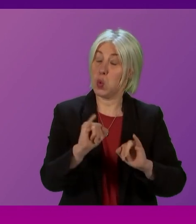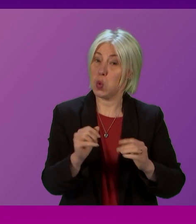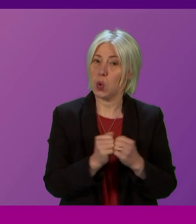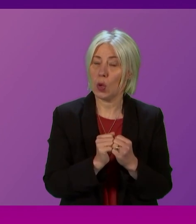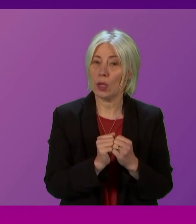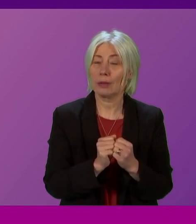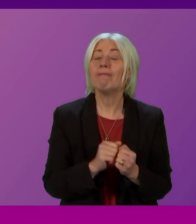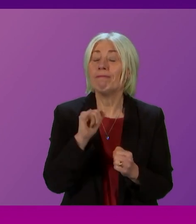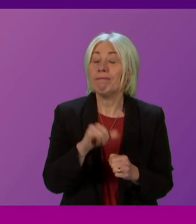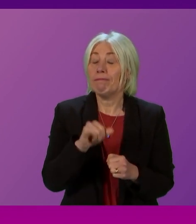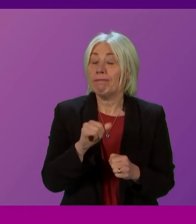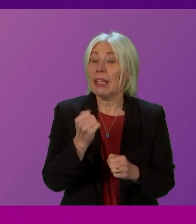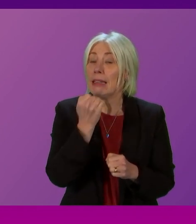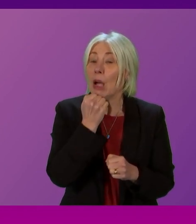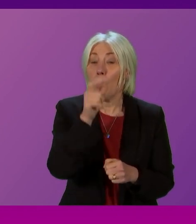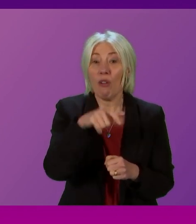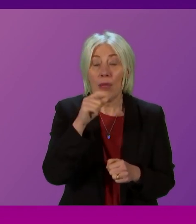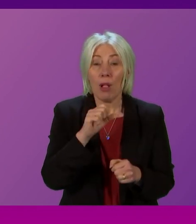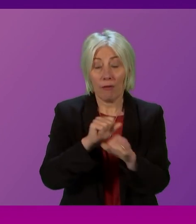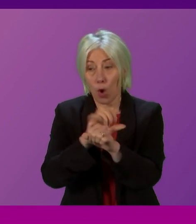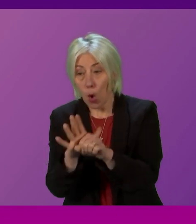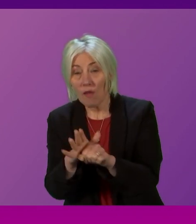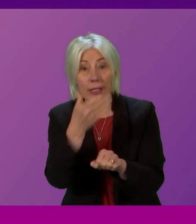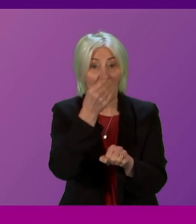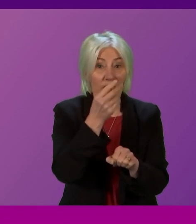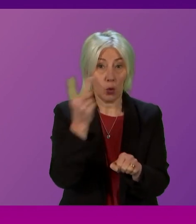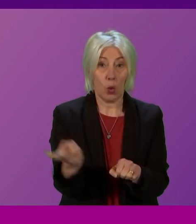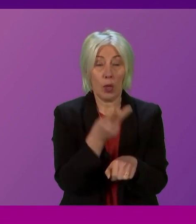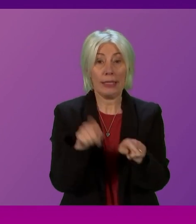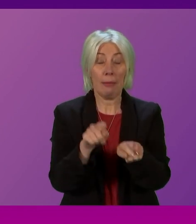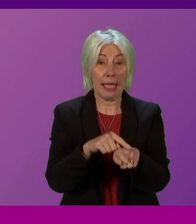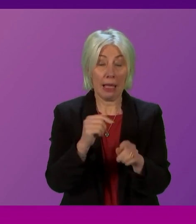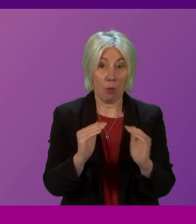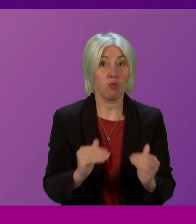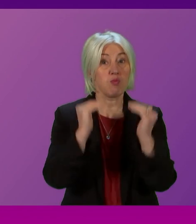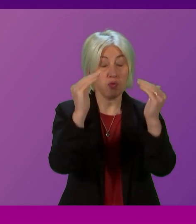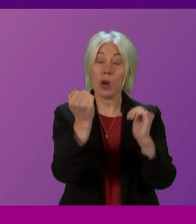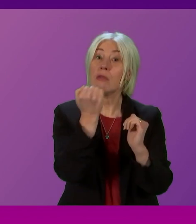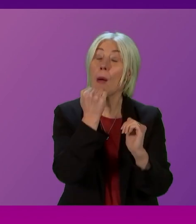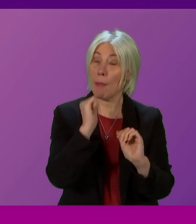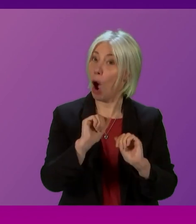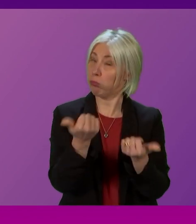Uptake levels for the Covid and flu vaccines are high, which is welcome.